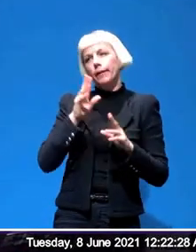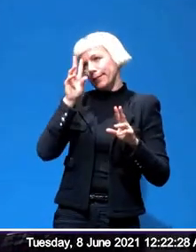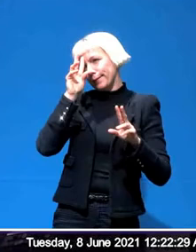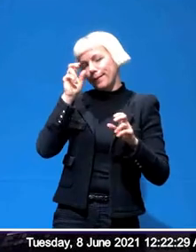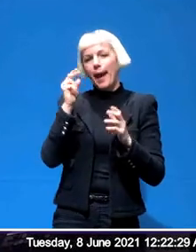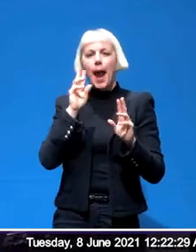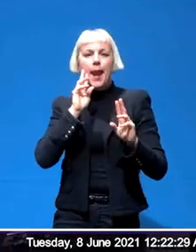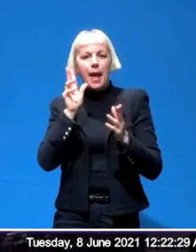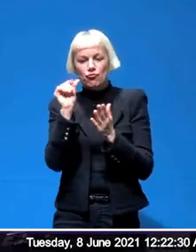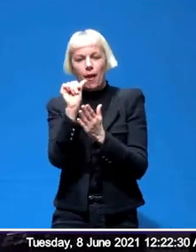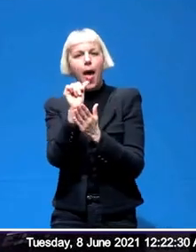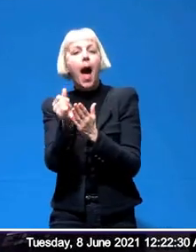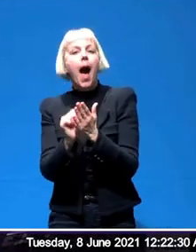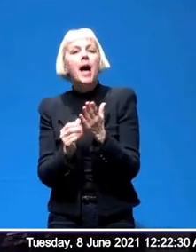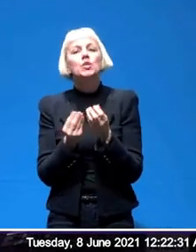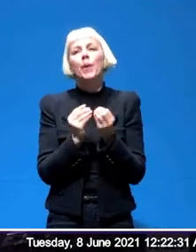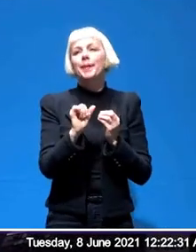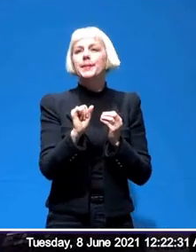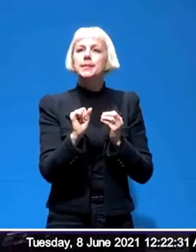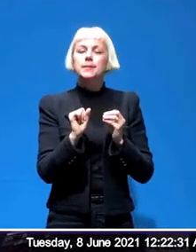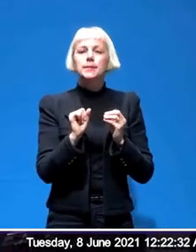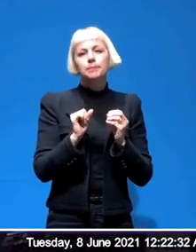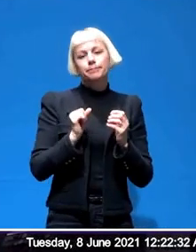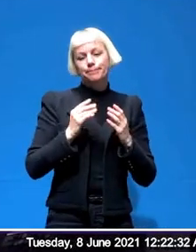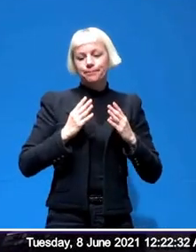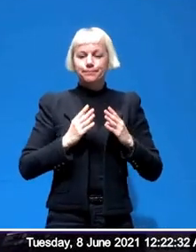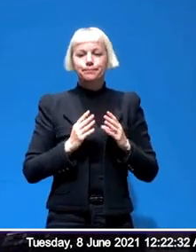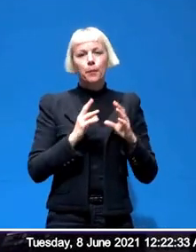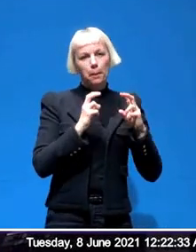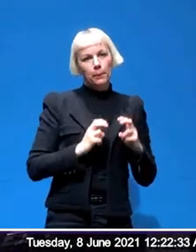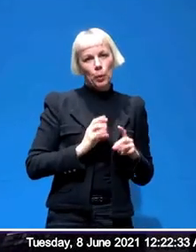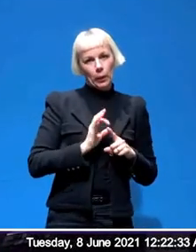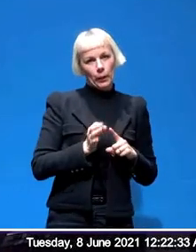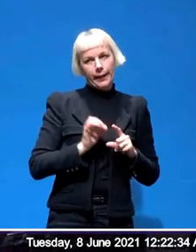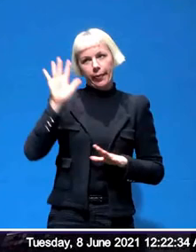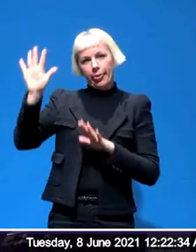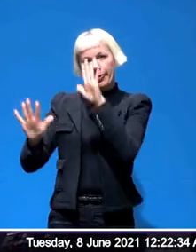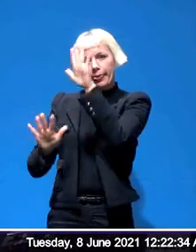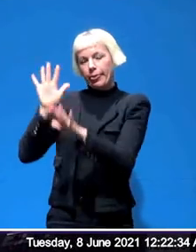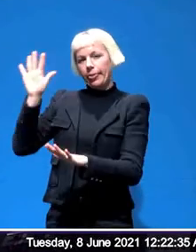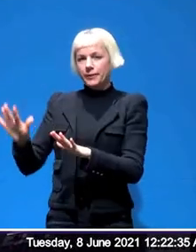work with his bodily functions, and that would not go down well in a classroom.